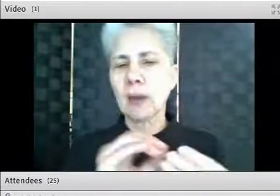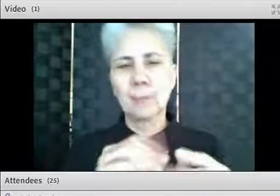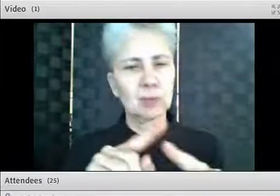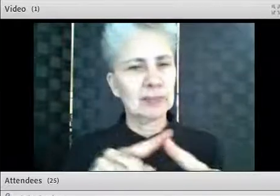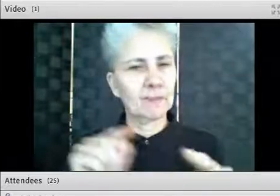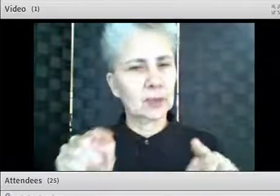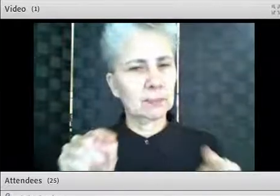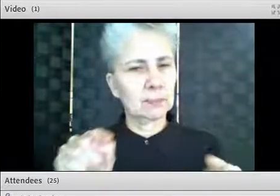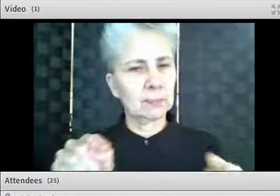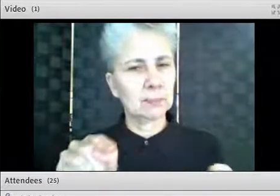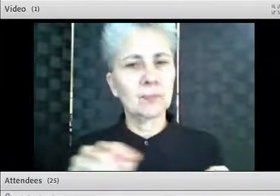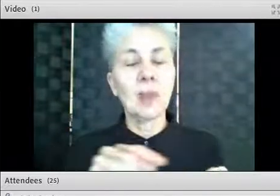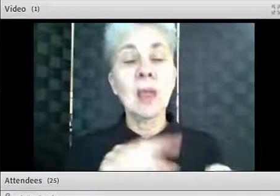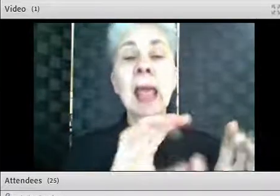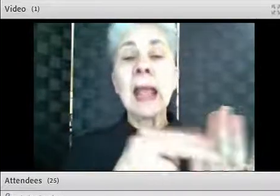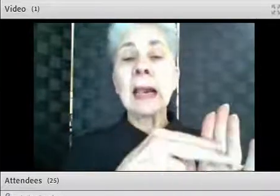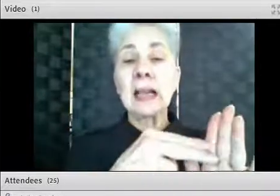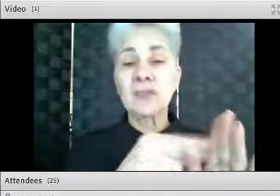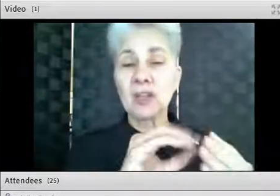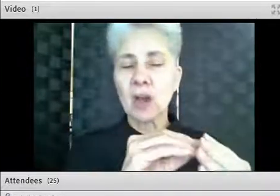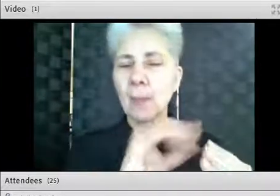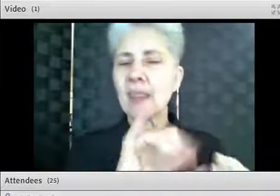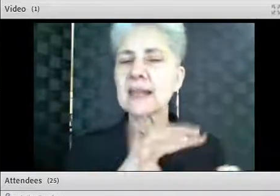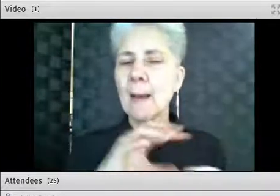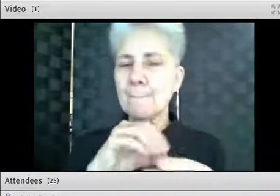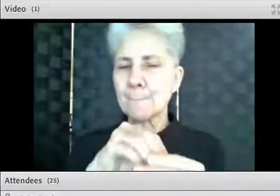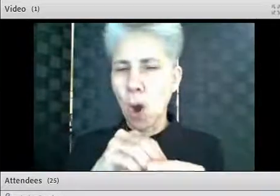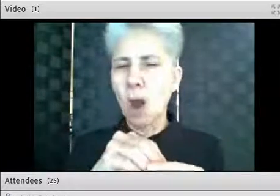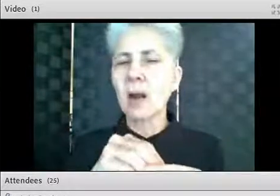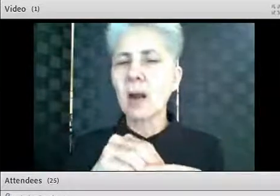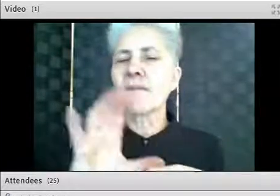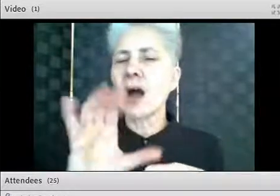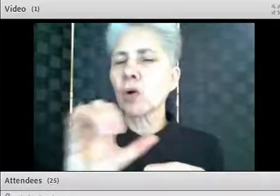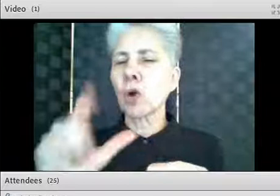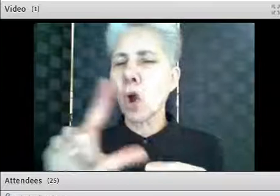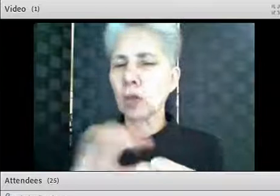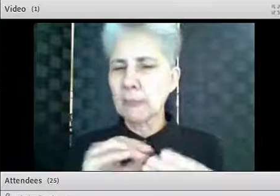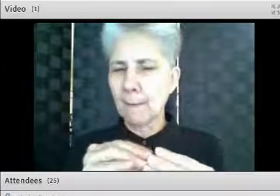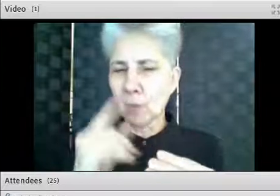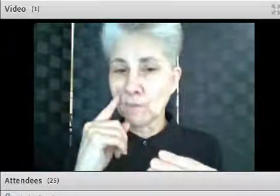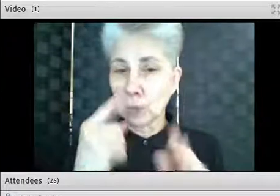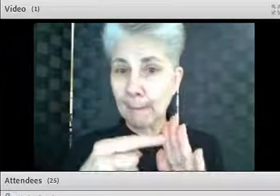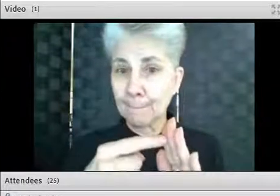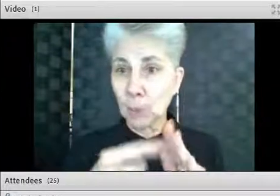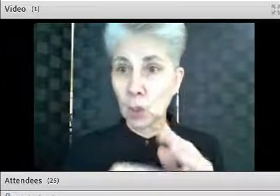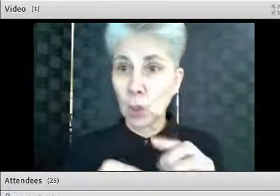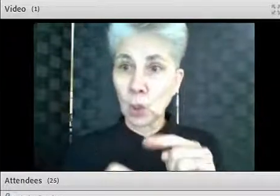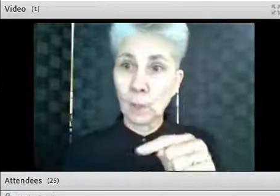The classification number is part of a larger call number. So for example, in Library of Congress Classification,